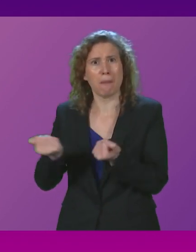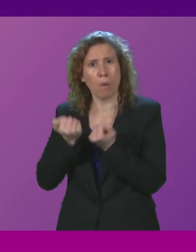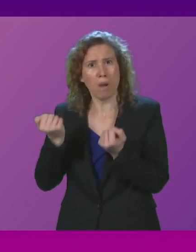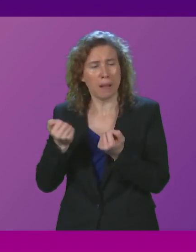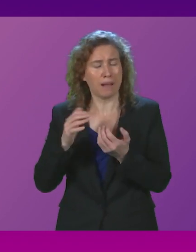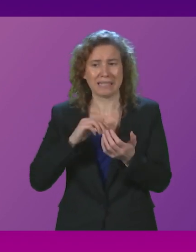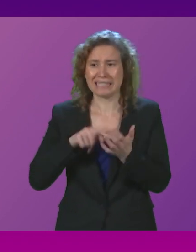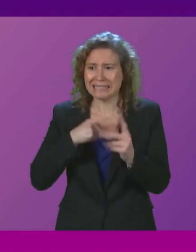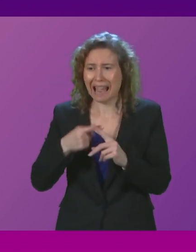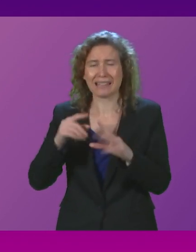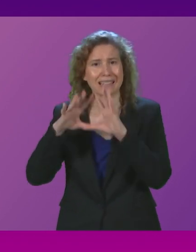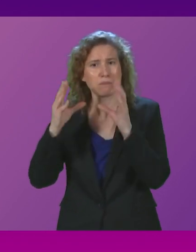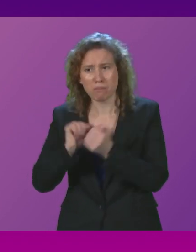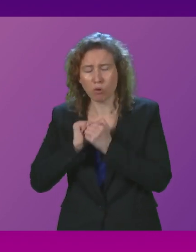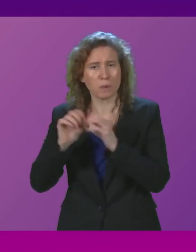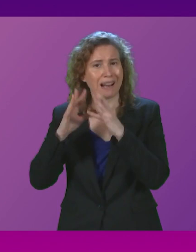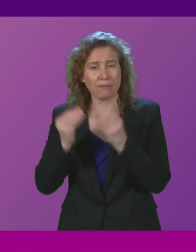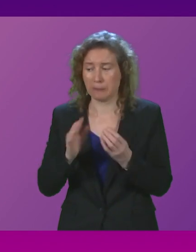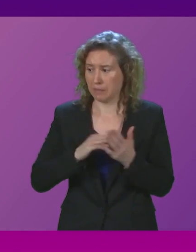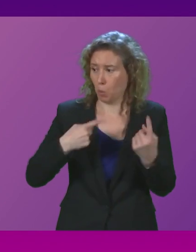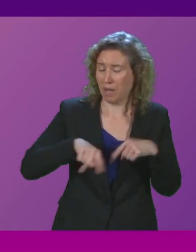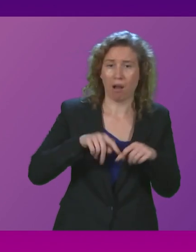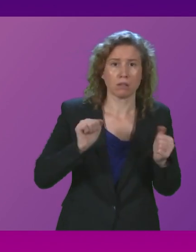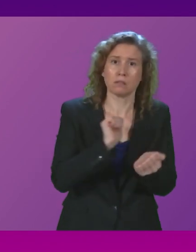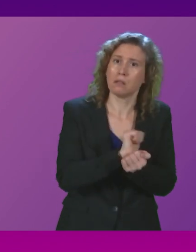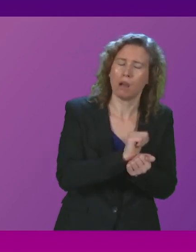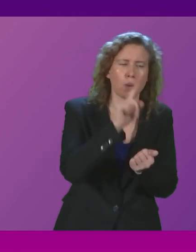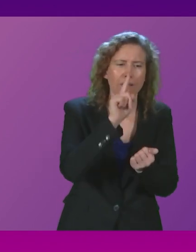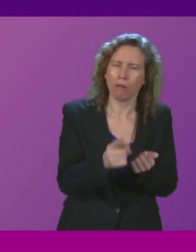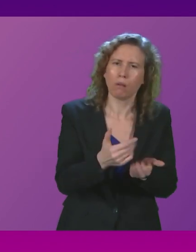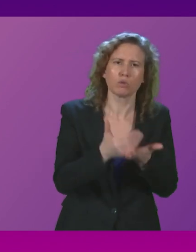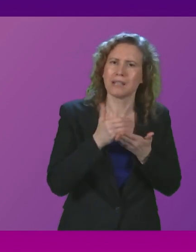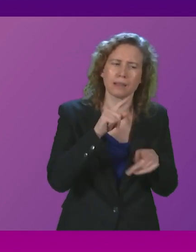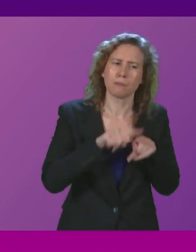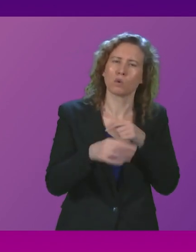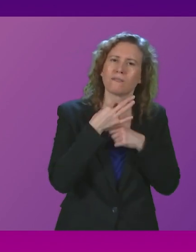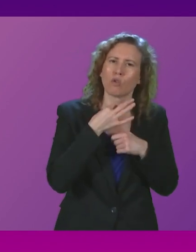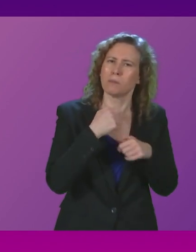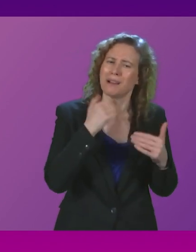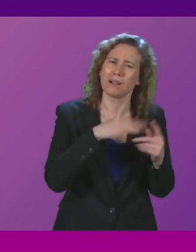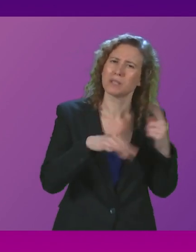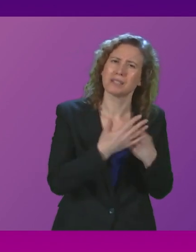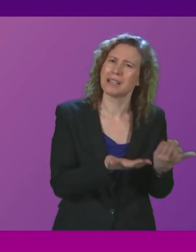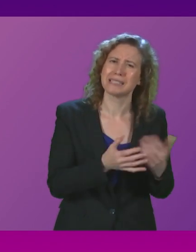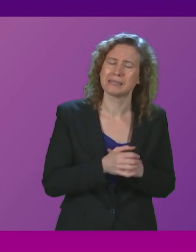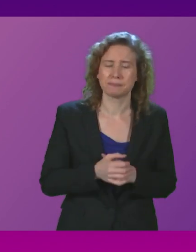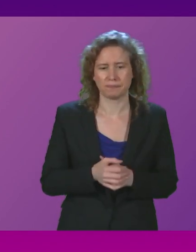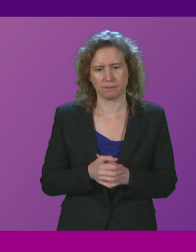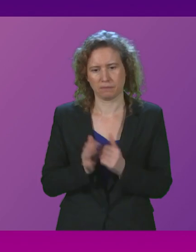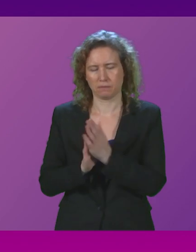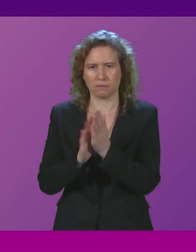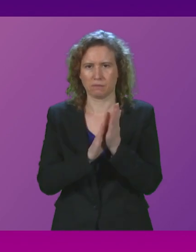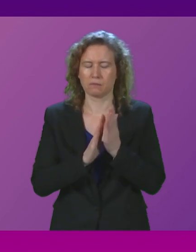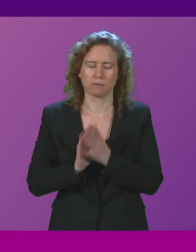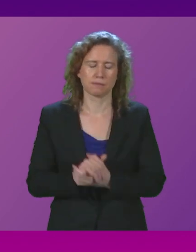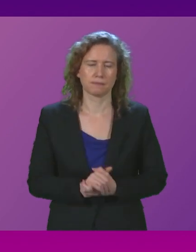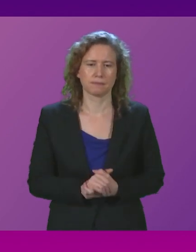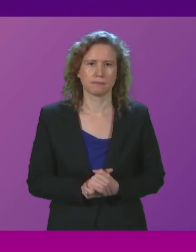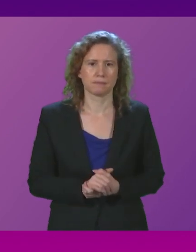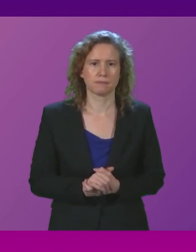we will always be constrained in our ability to protect the most vulnerable in our society?